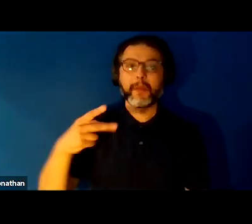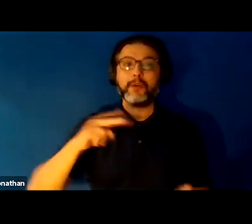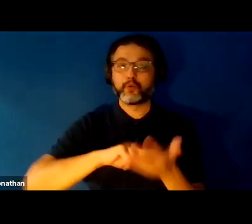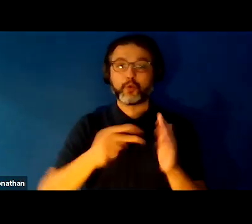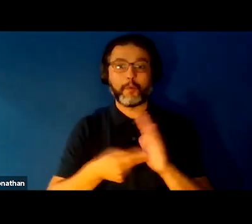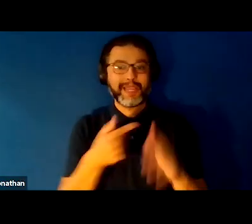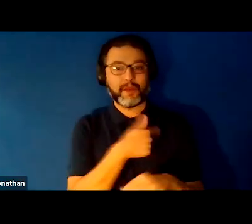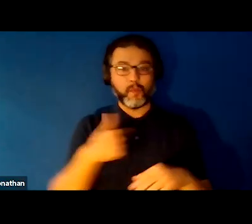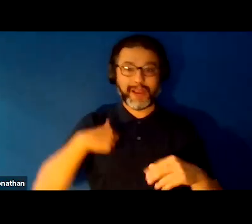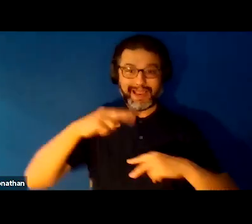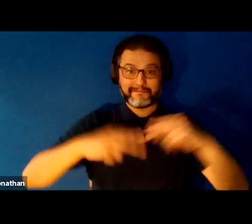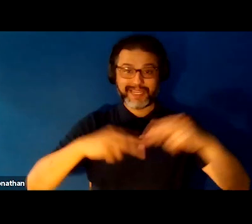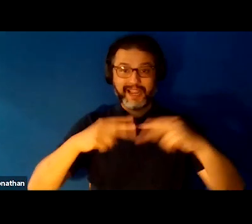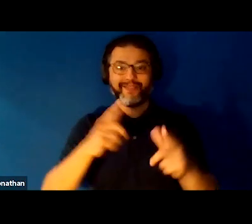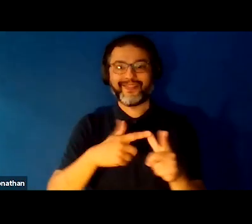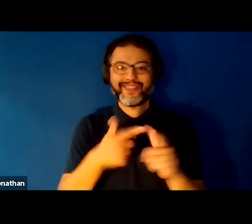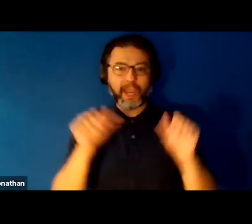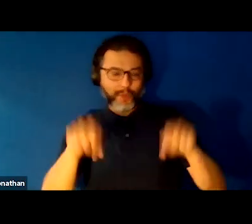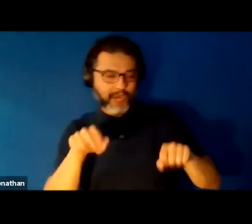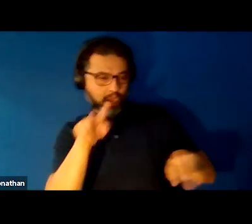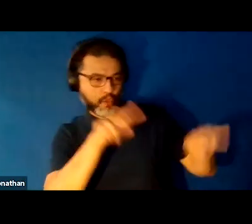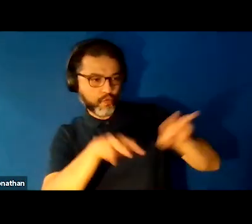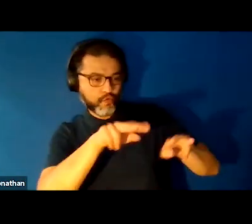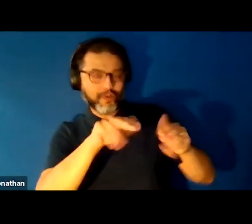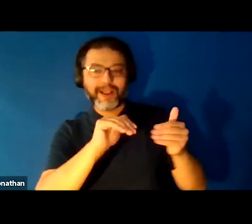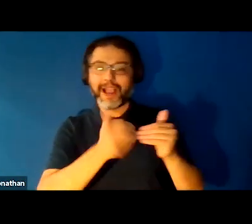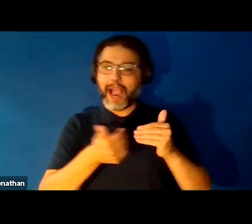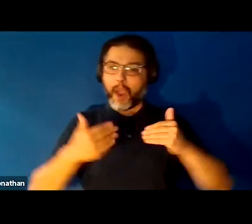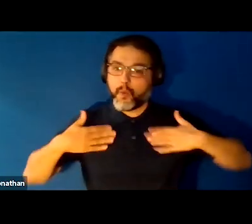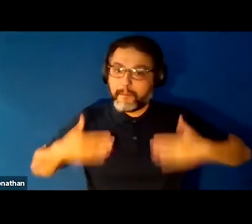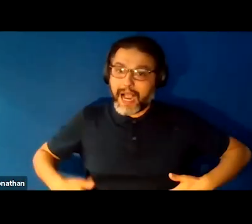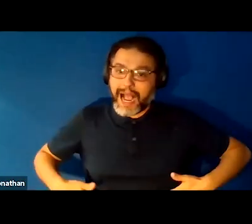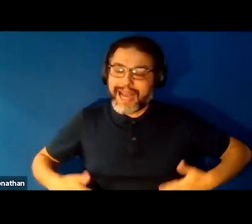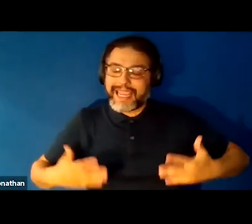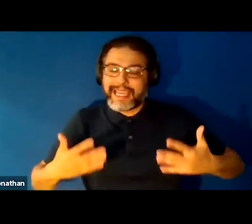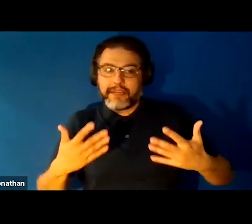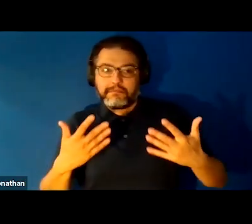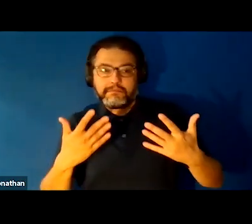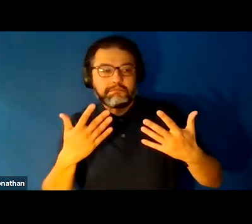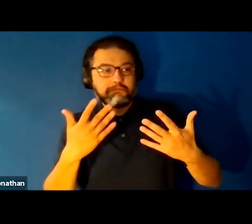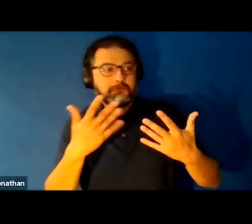that direct feedback, to understand how modifications should occur.